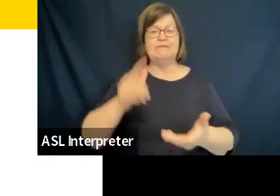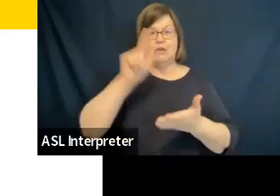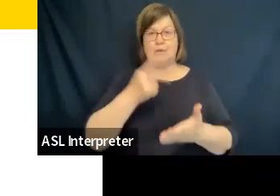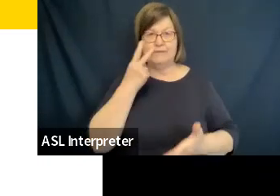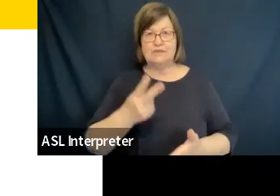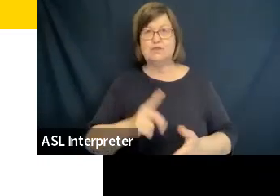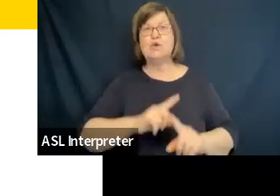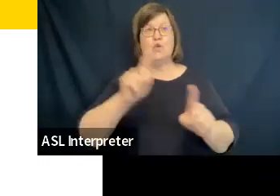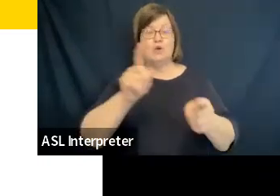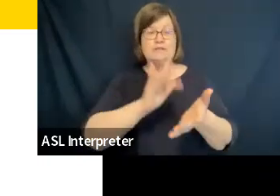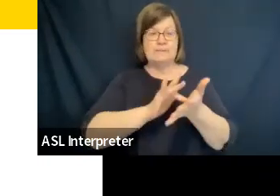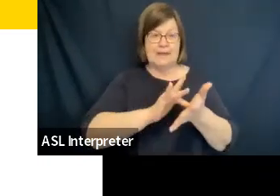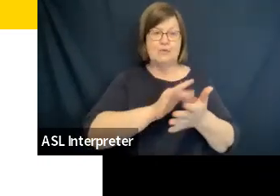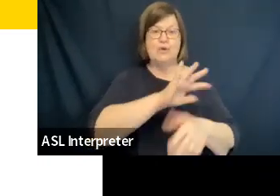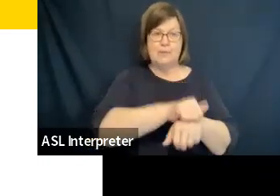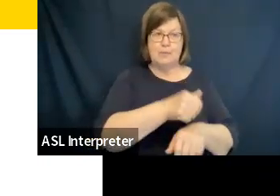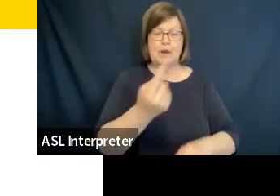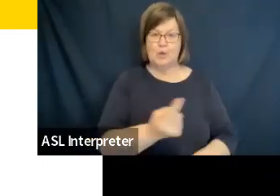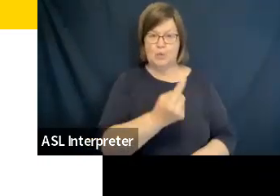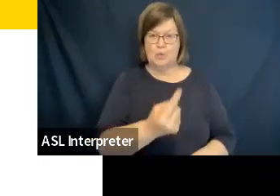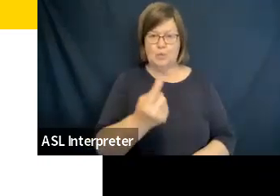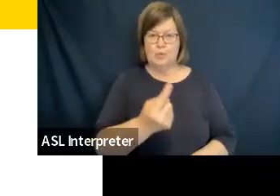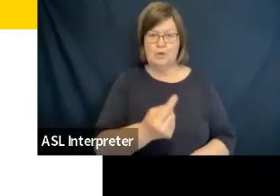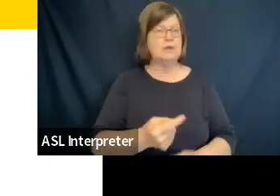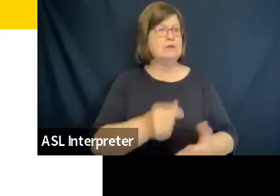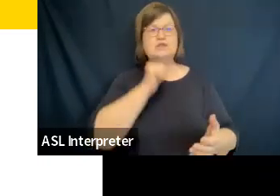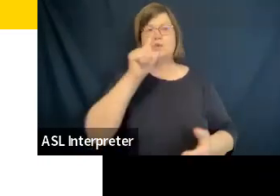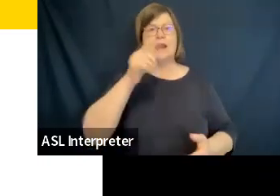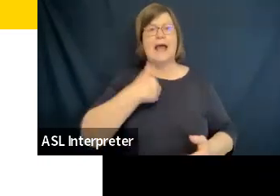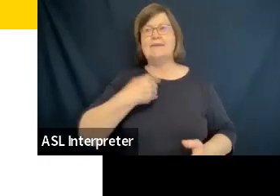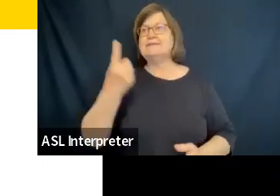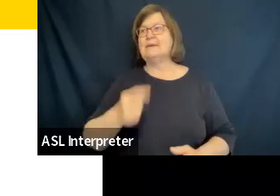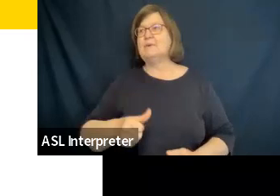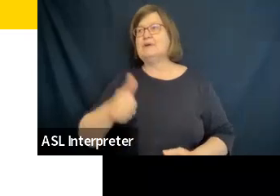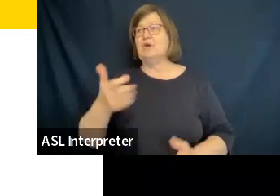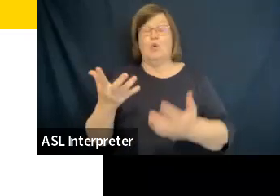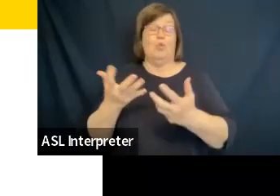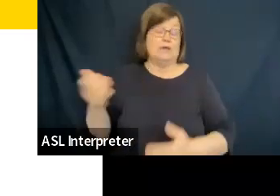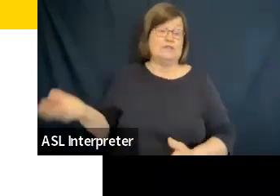medical appointments alone, and don't necessarily have someone or want to bring someone with them